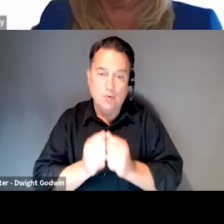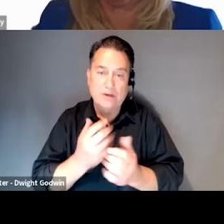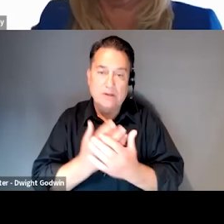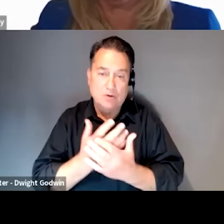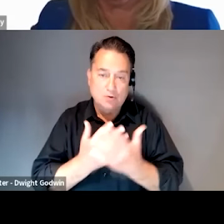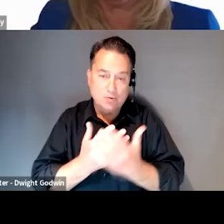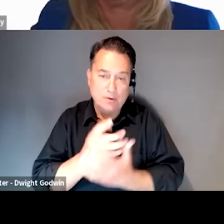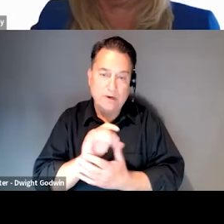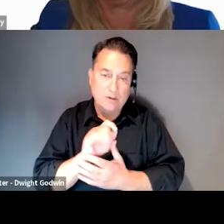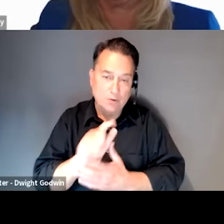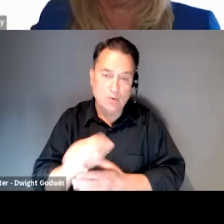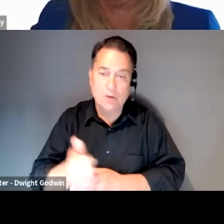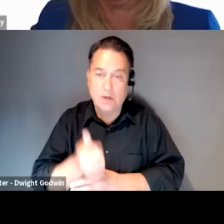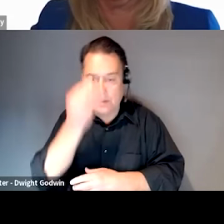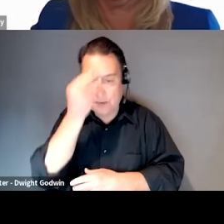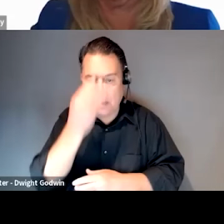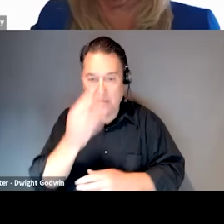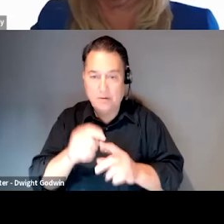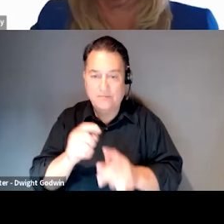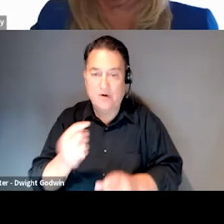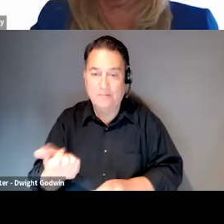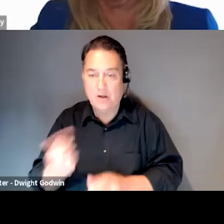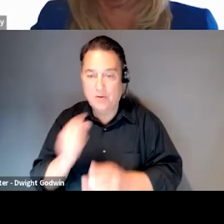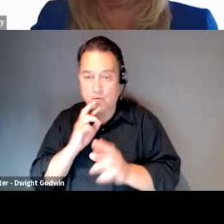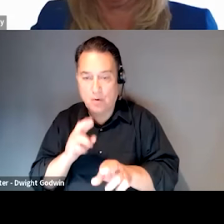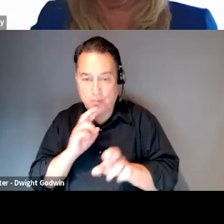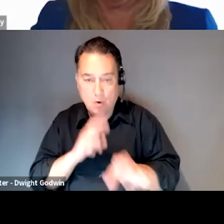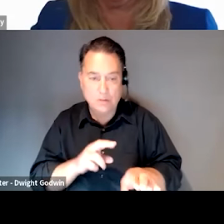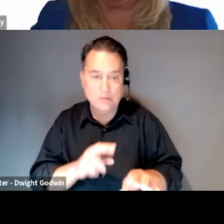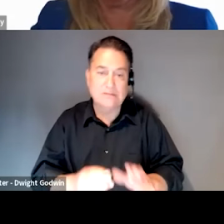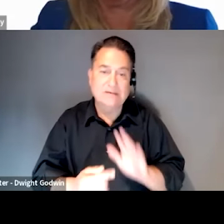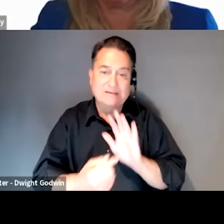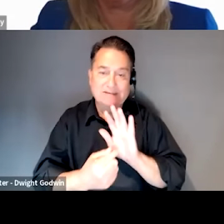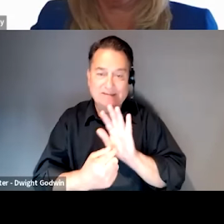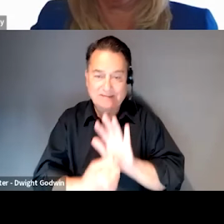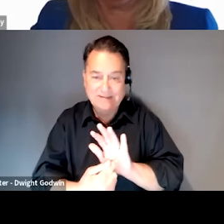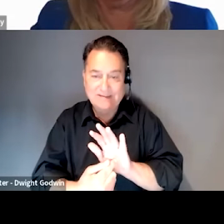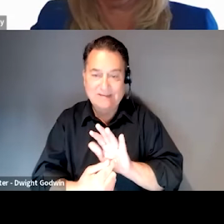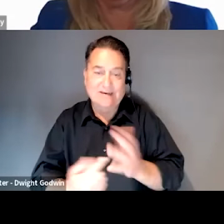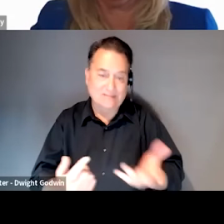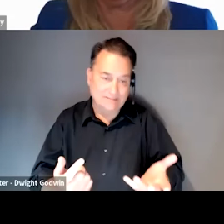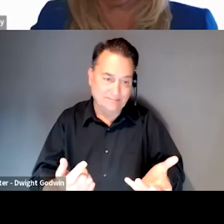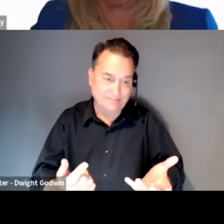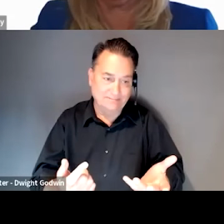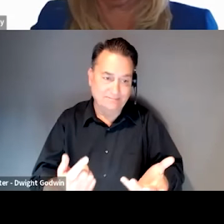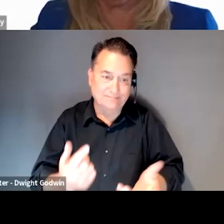other information from corroborating reports and signs and symptoms. So using a drug testing alone will result